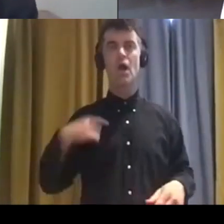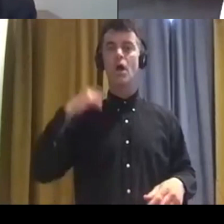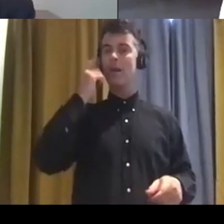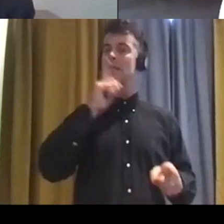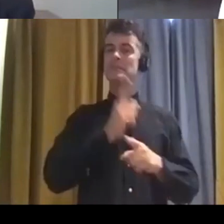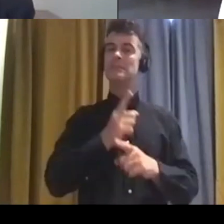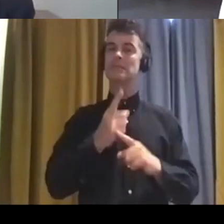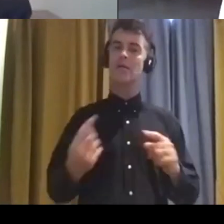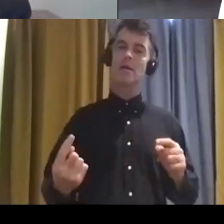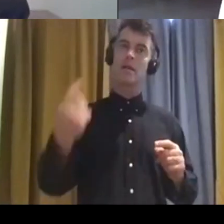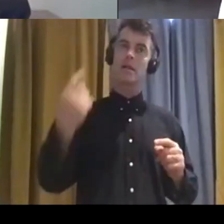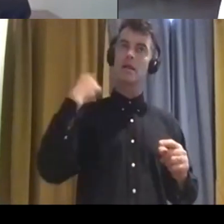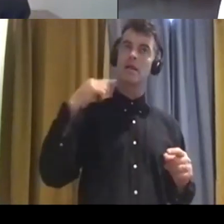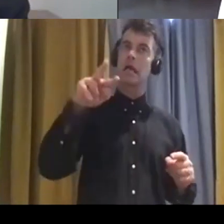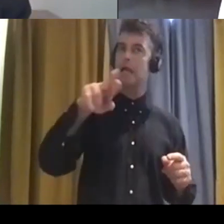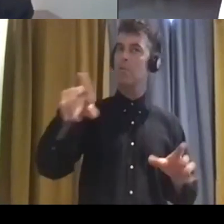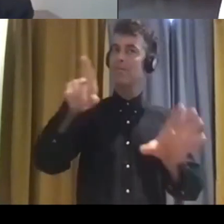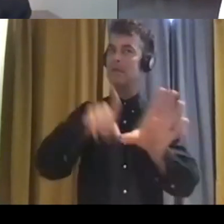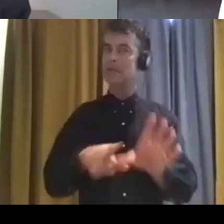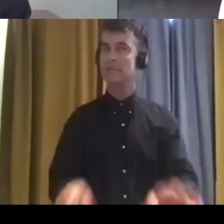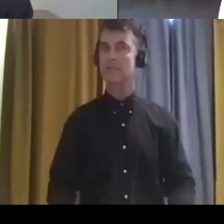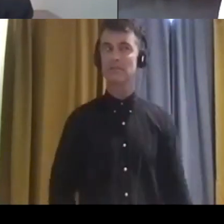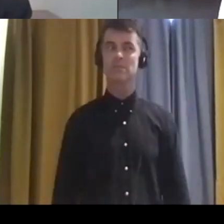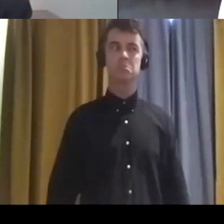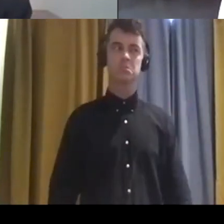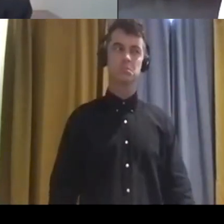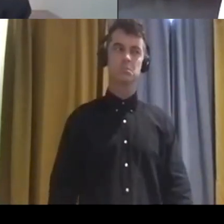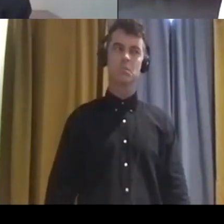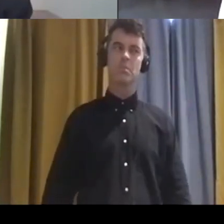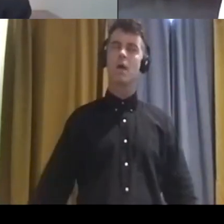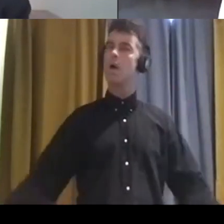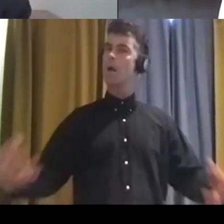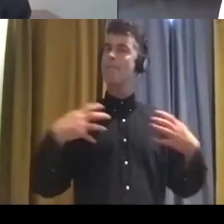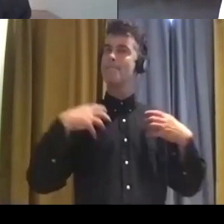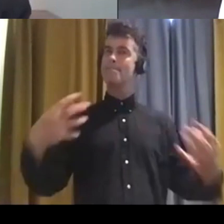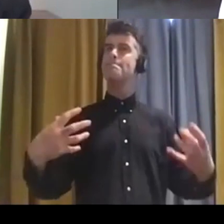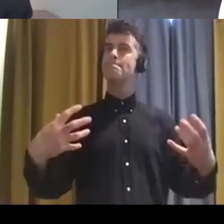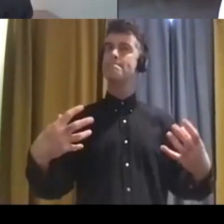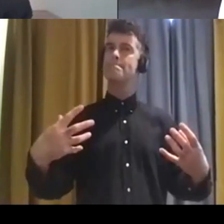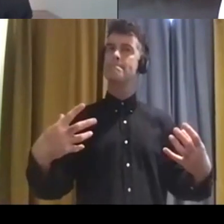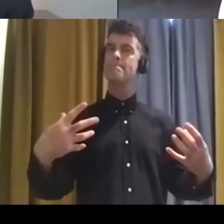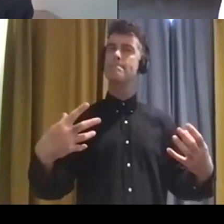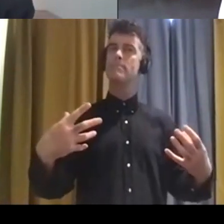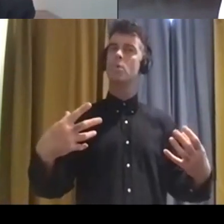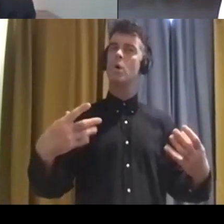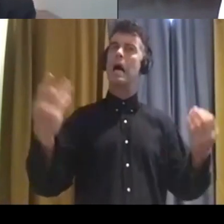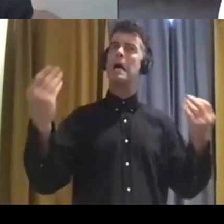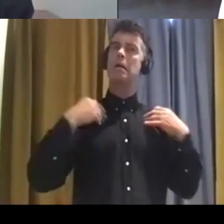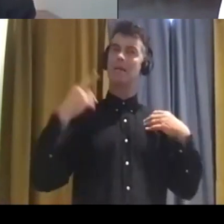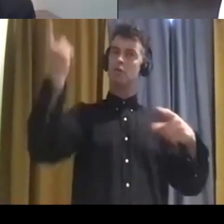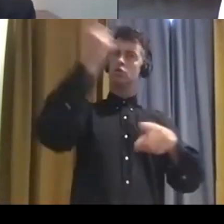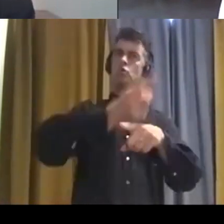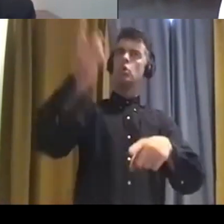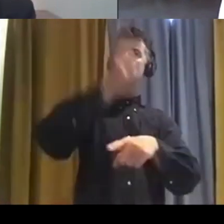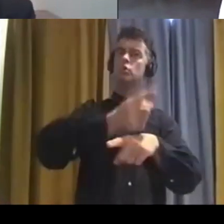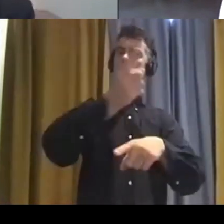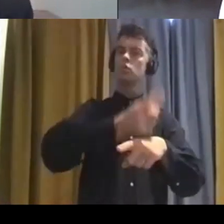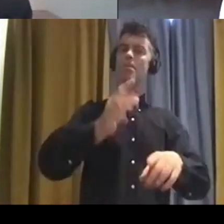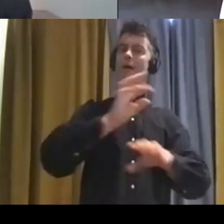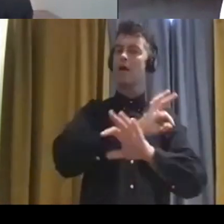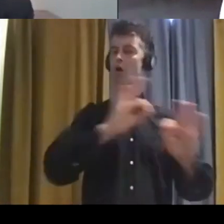that the last couple of years there's been an increase in the rhetoric and that hasn't